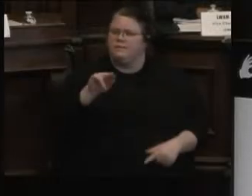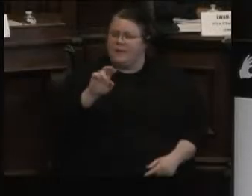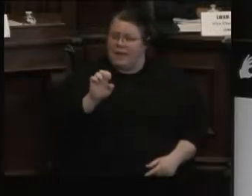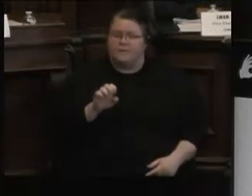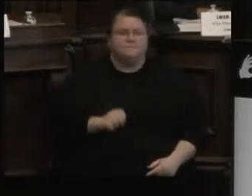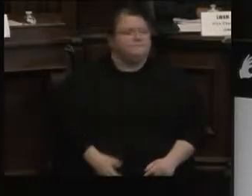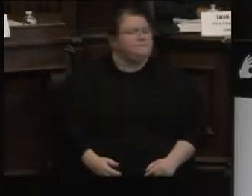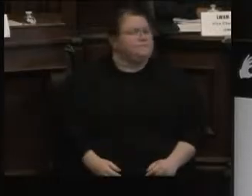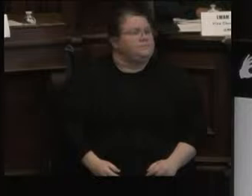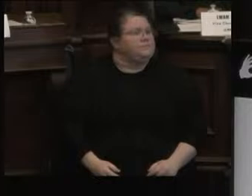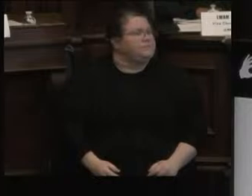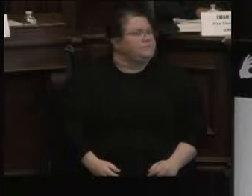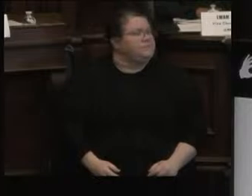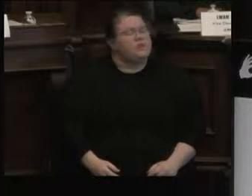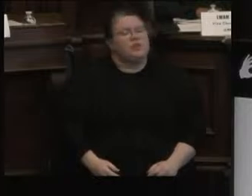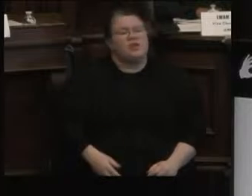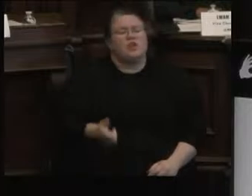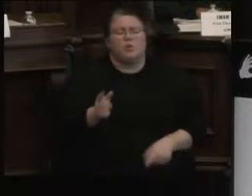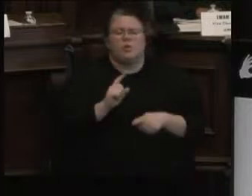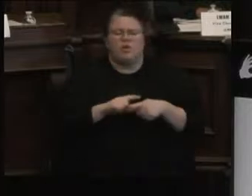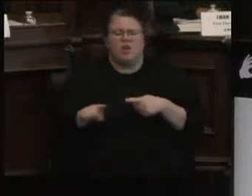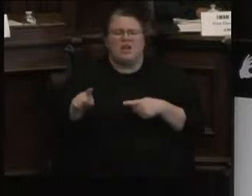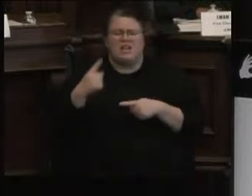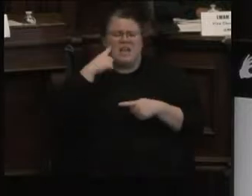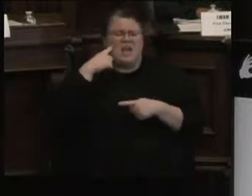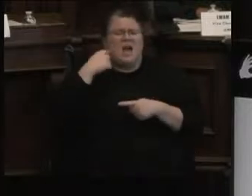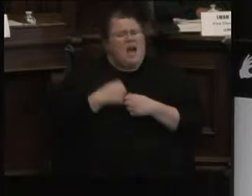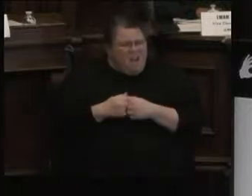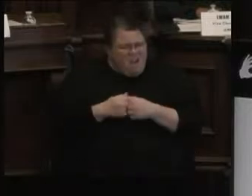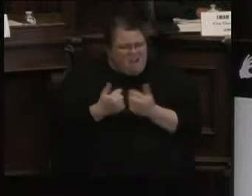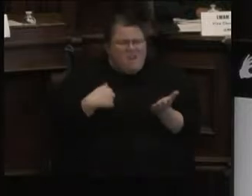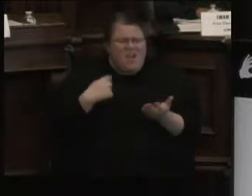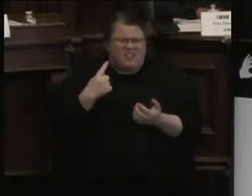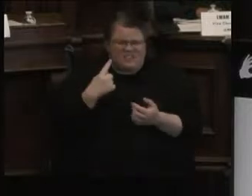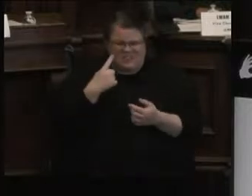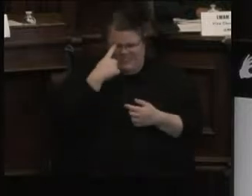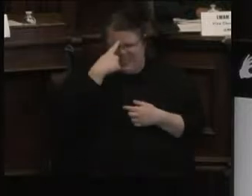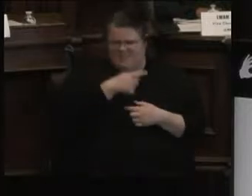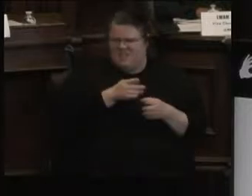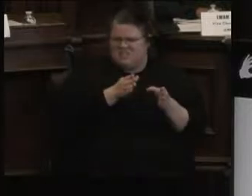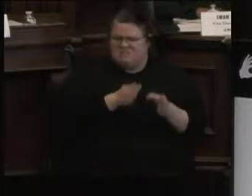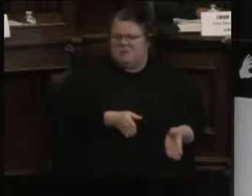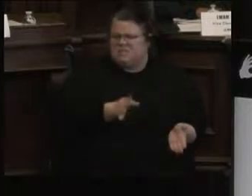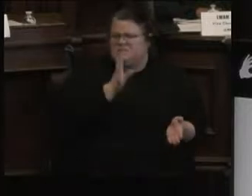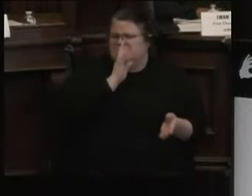this point. Language line. If